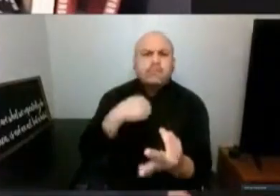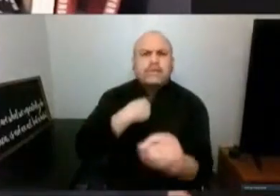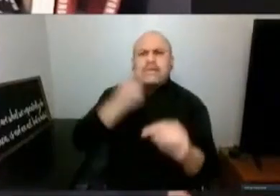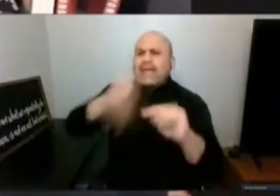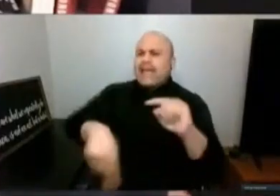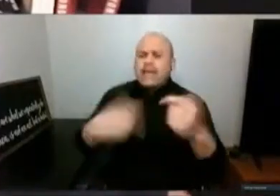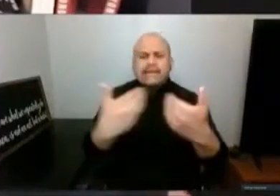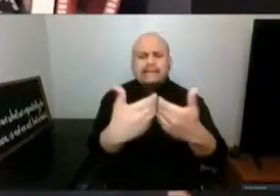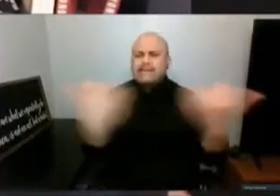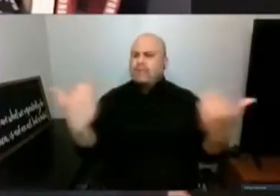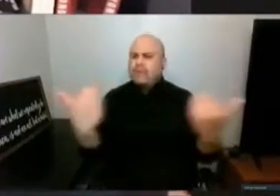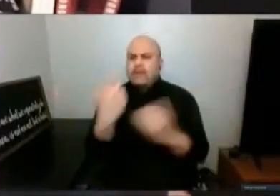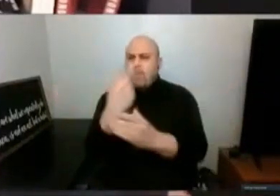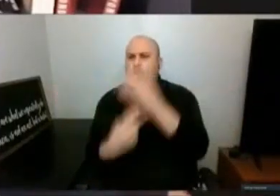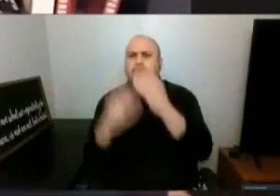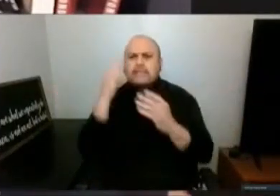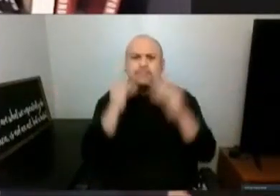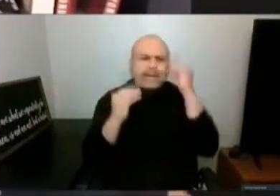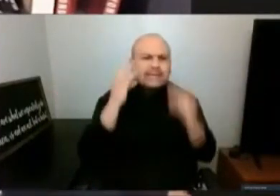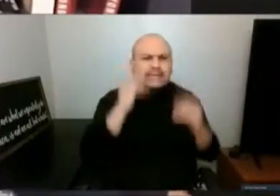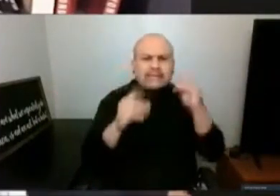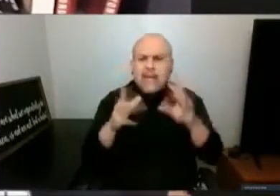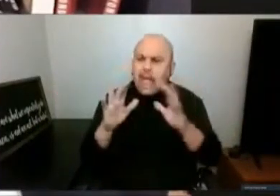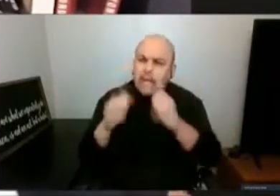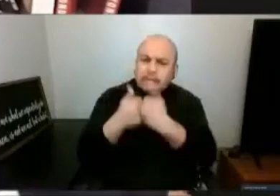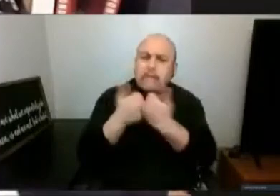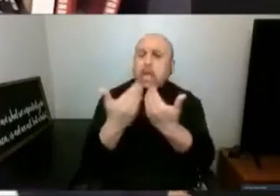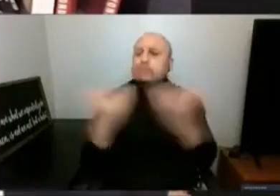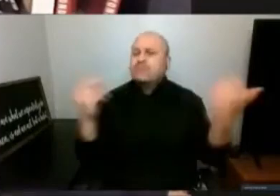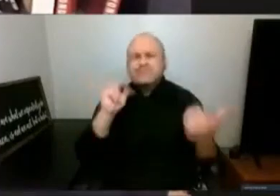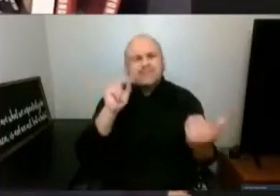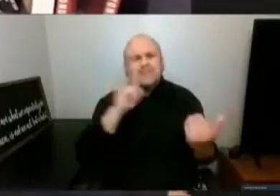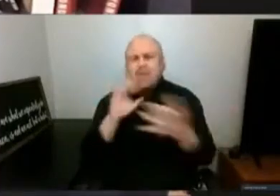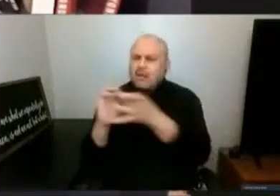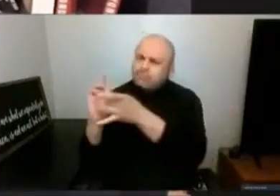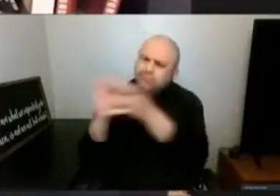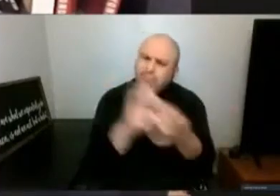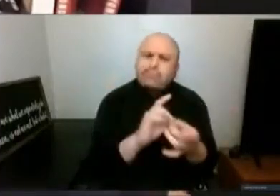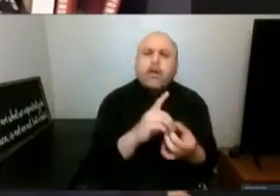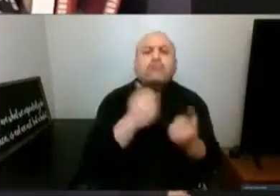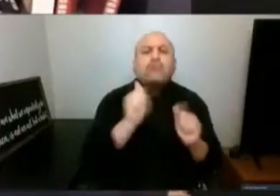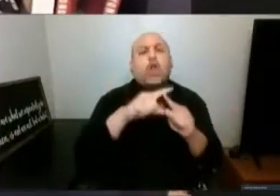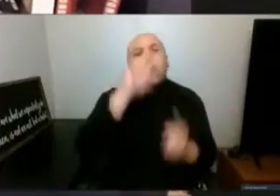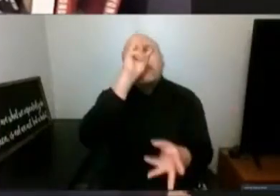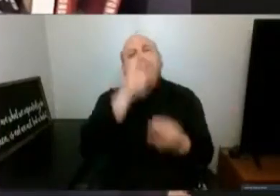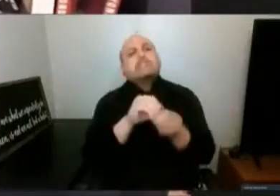and challenges and act as if they're not interconnected into a lot.